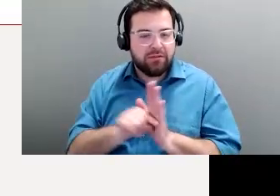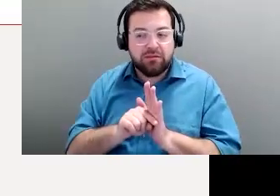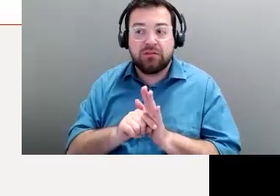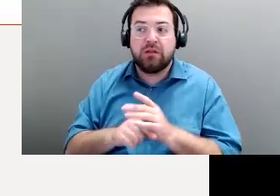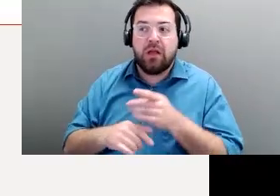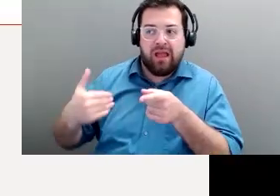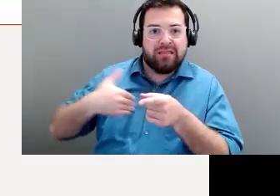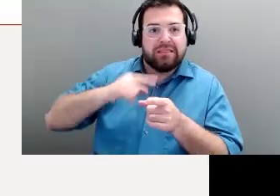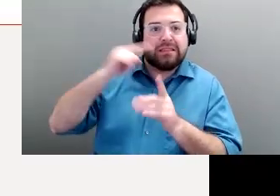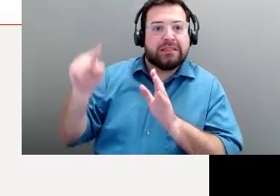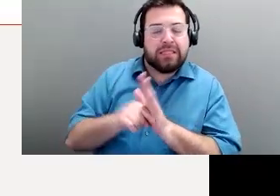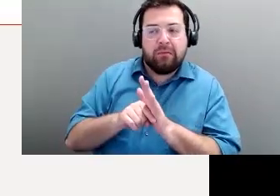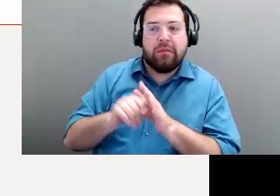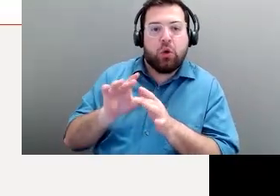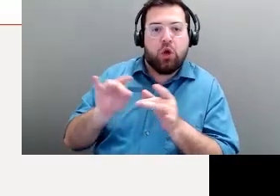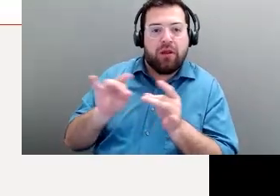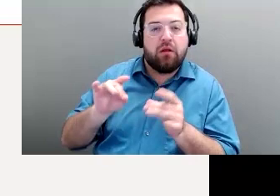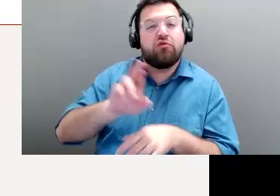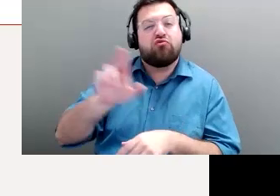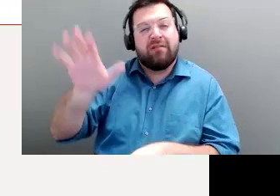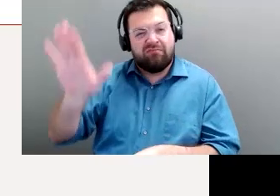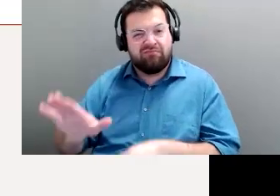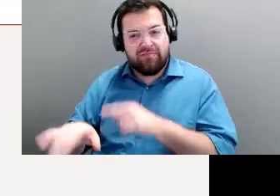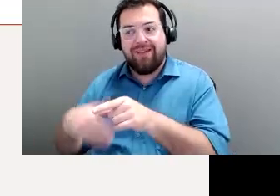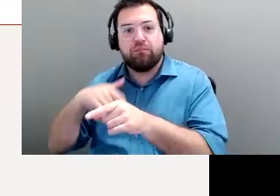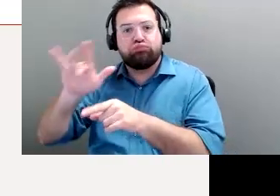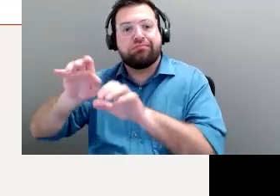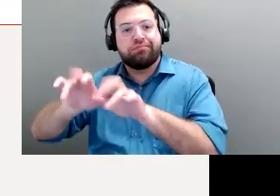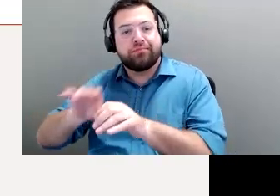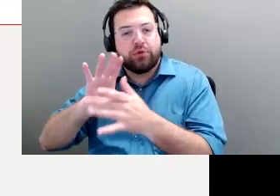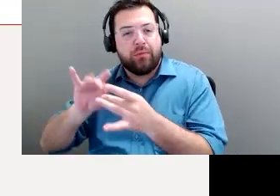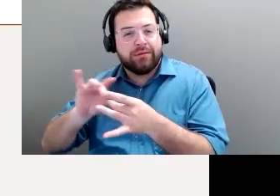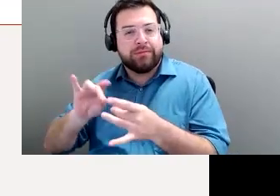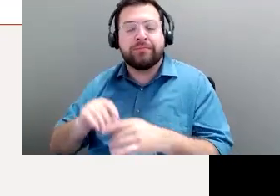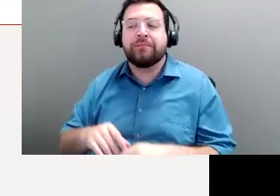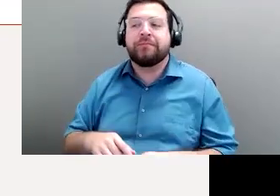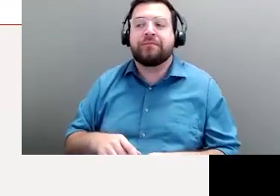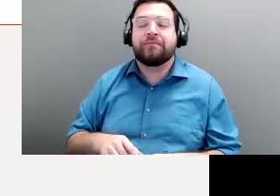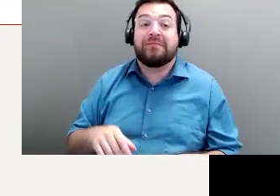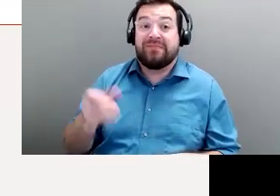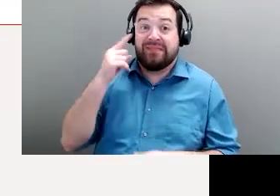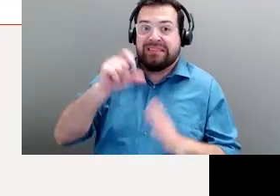comment box on the right hand side as well. One of the things I do want to point out here is